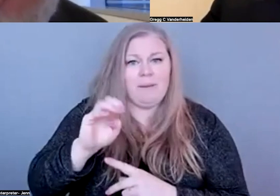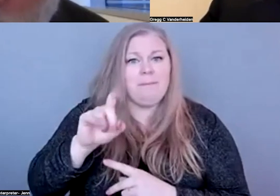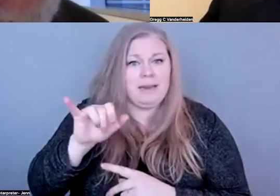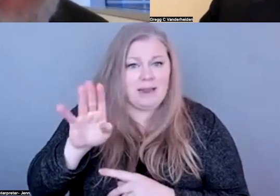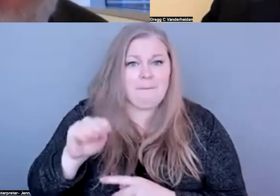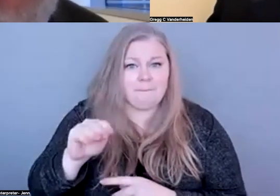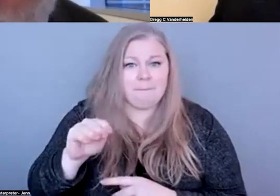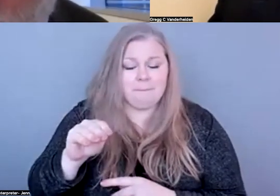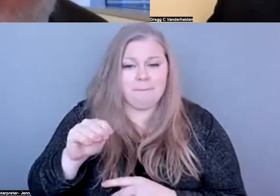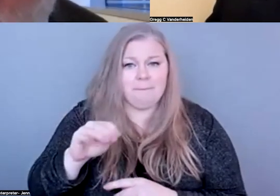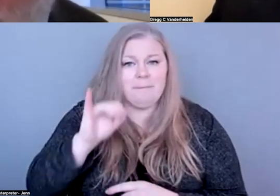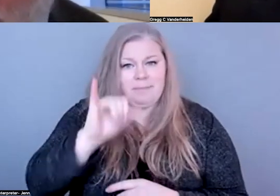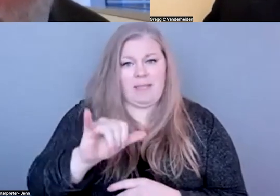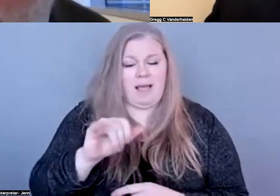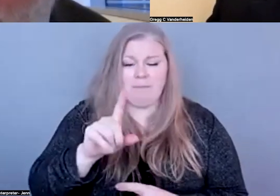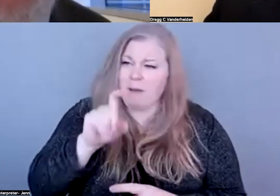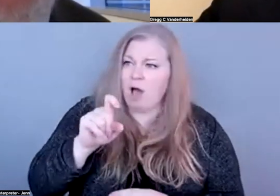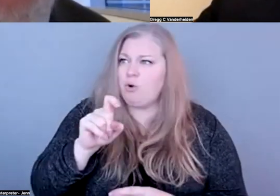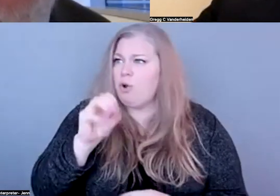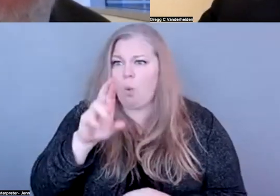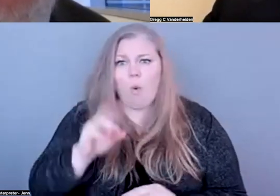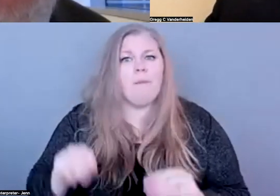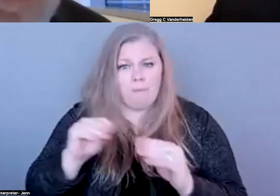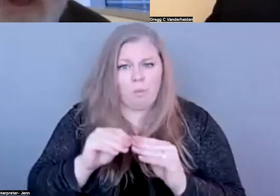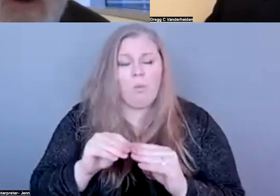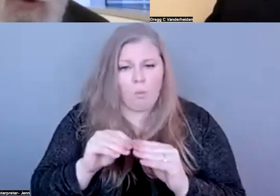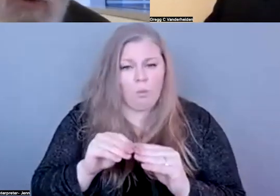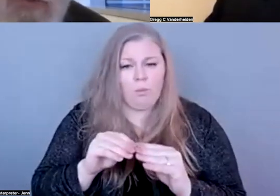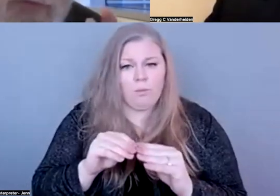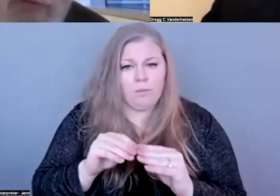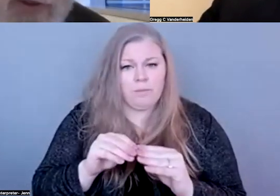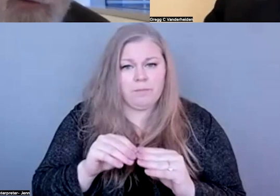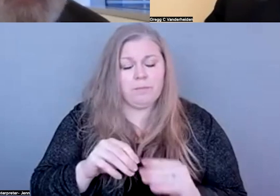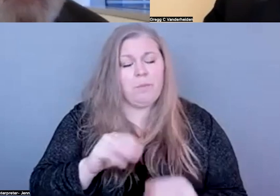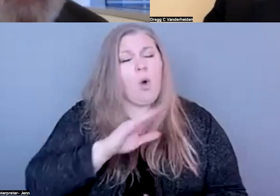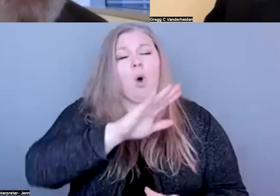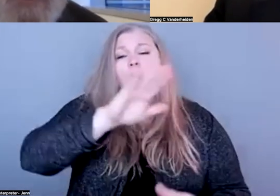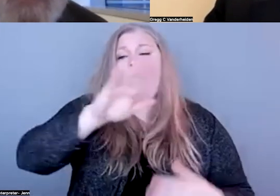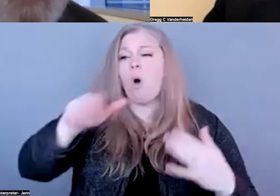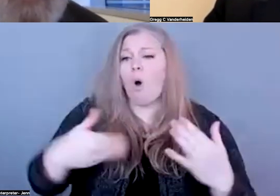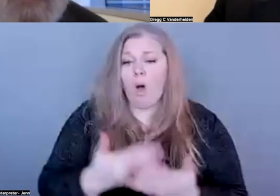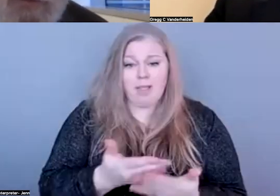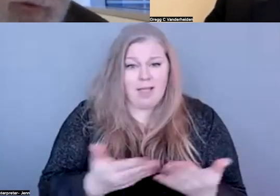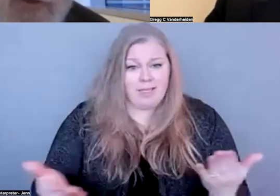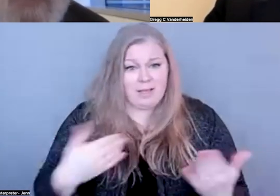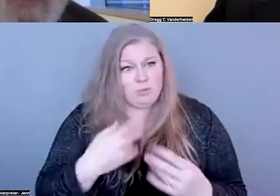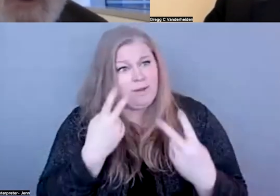by factors of 100 or more and yet, all of the things that we perceive are all presented to